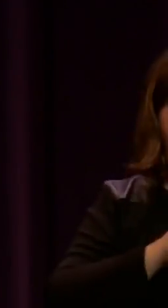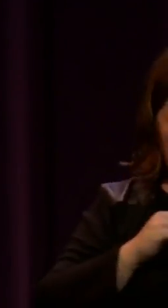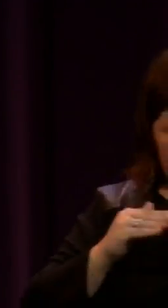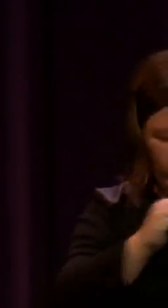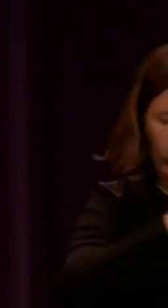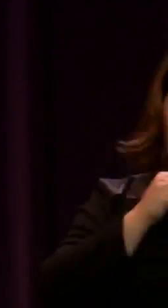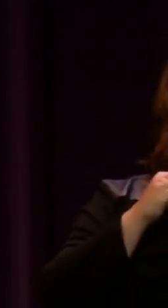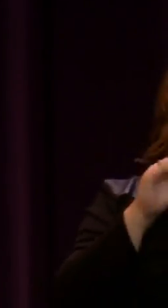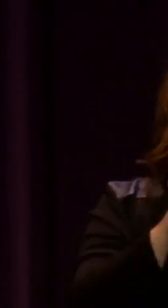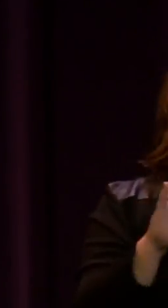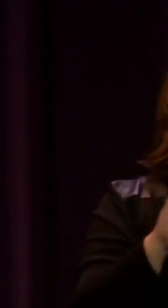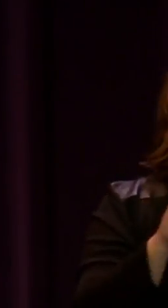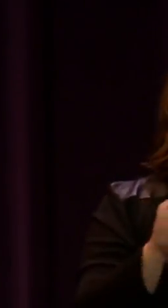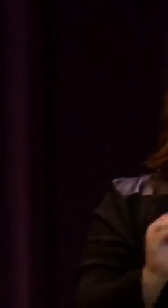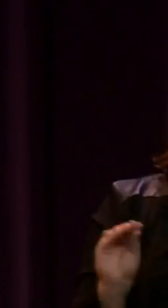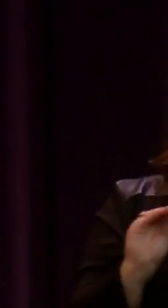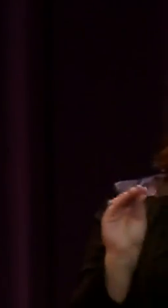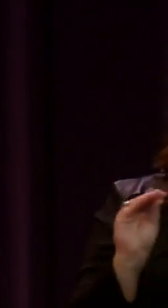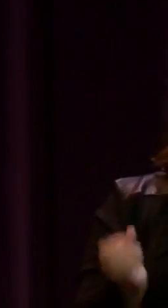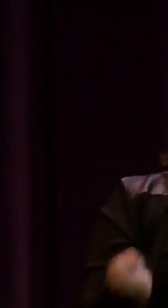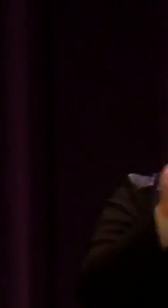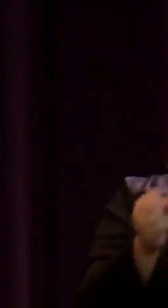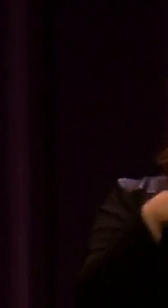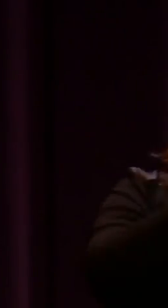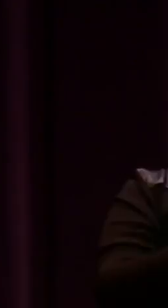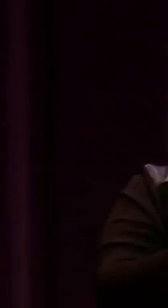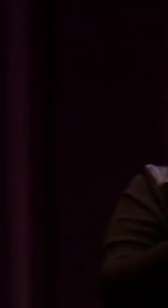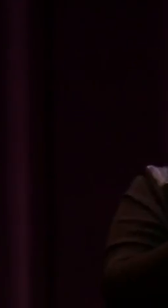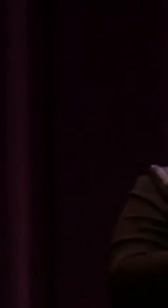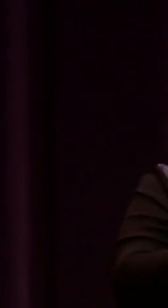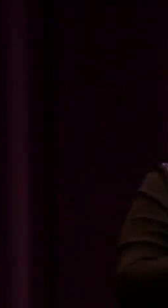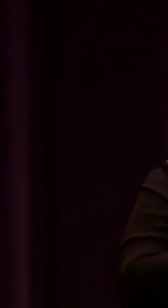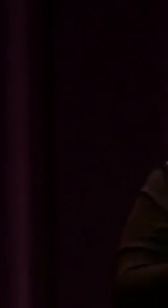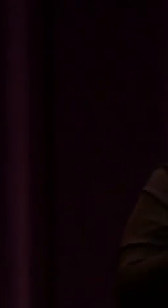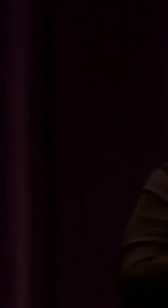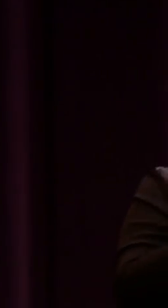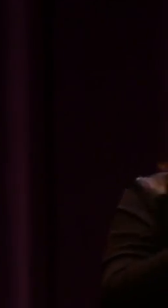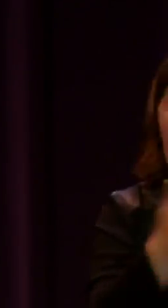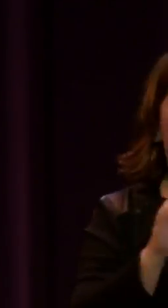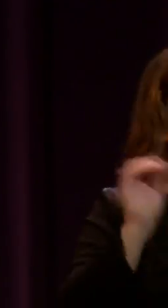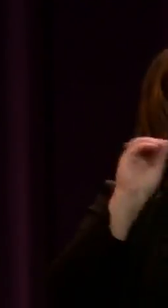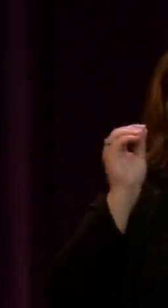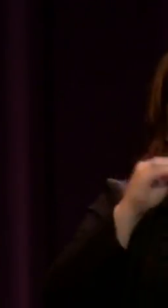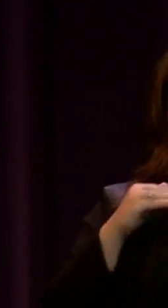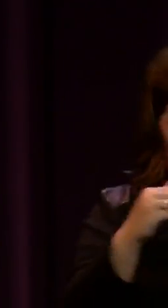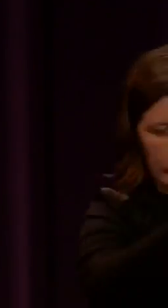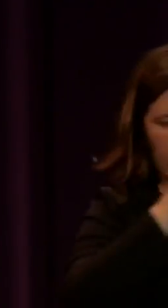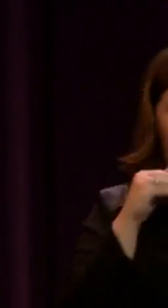THERE IS NO PRIORITIZATION IN THAT REGARD. ONLINE TESTIMONY WILL BE GIVEN